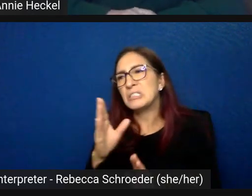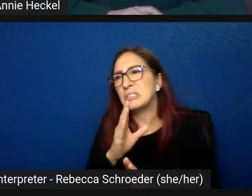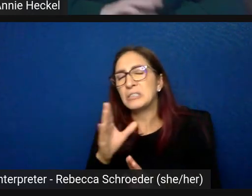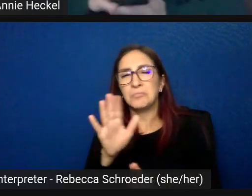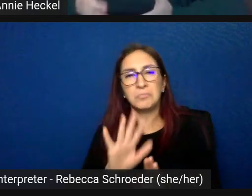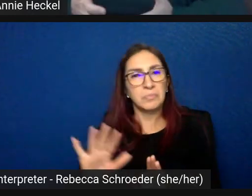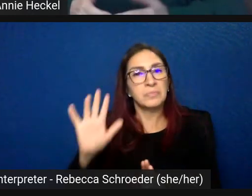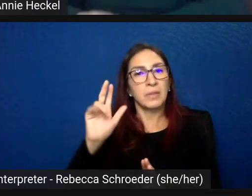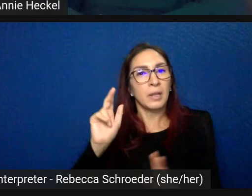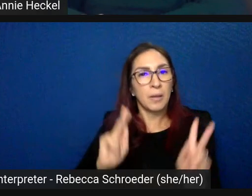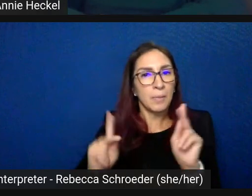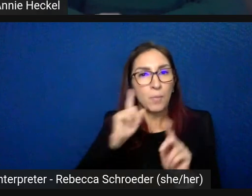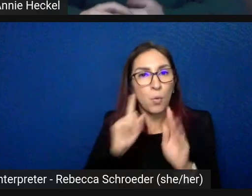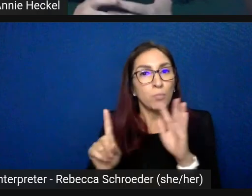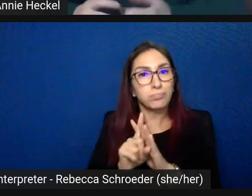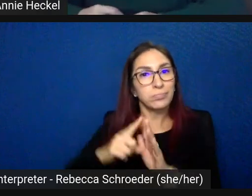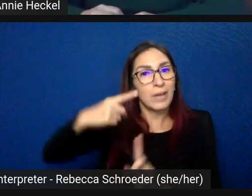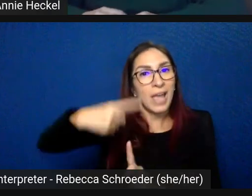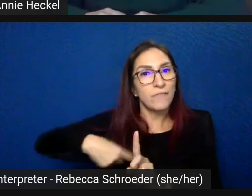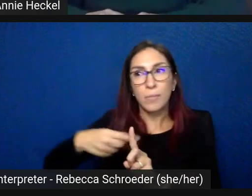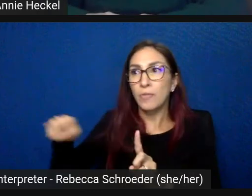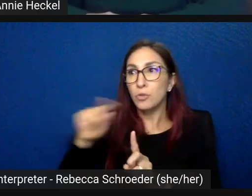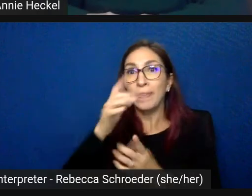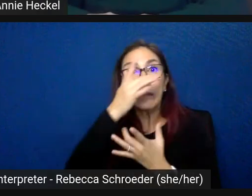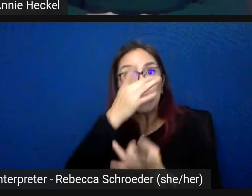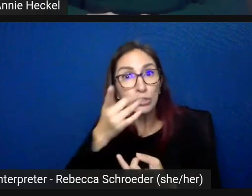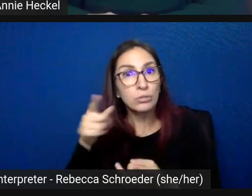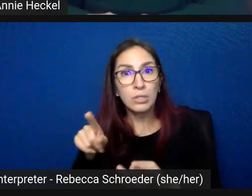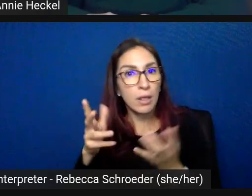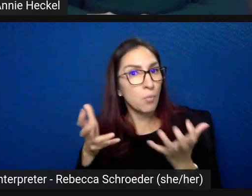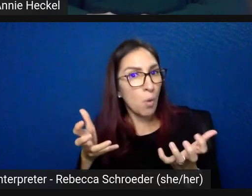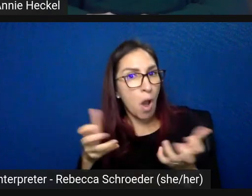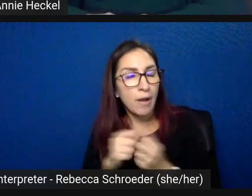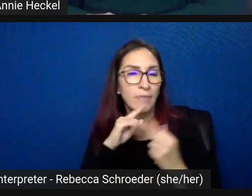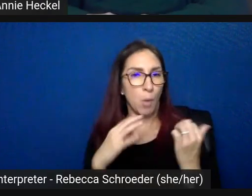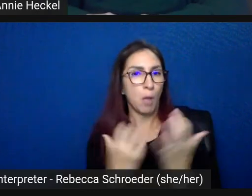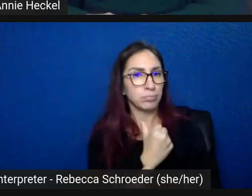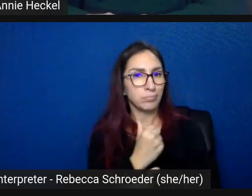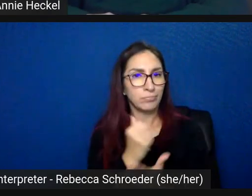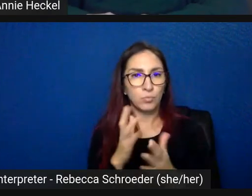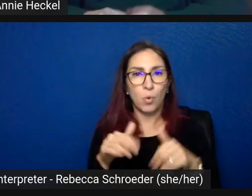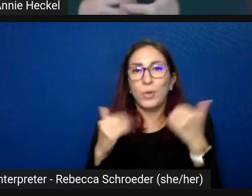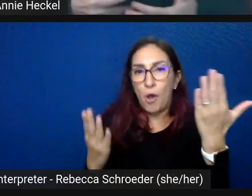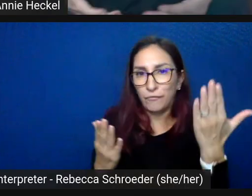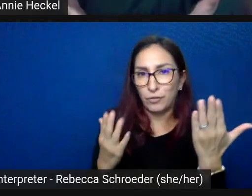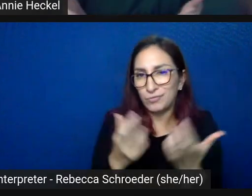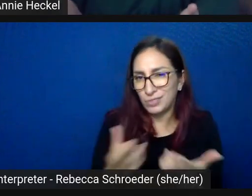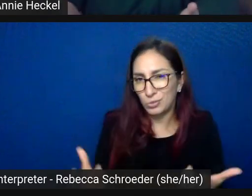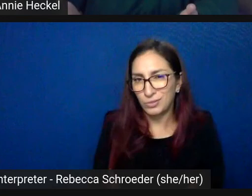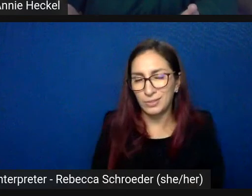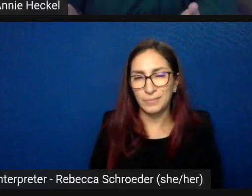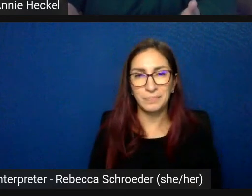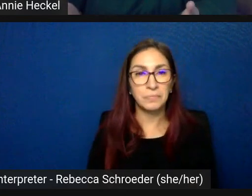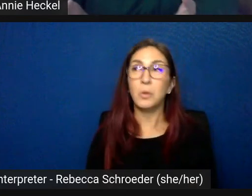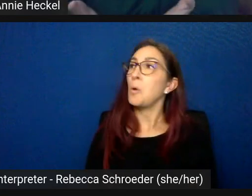Everybody wants to do it and they're taking advantage of the resources. That's encouraging. Make it everybody's responsibility,